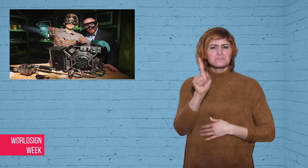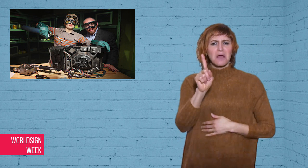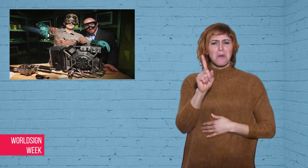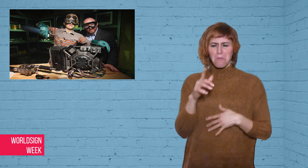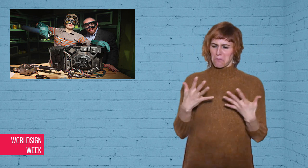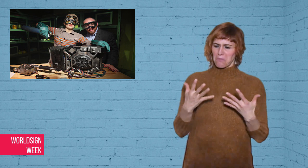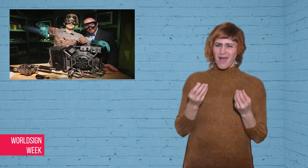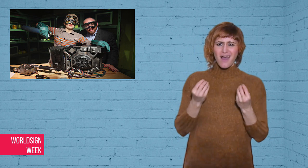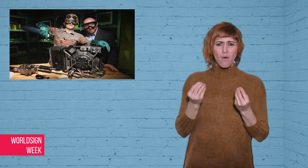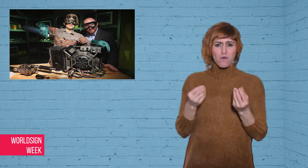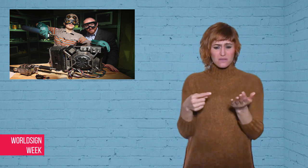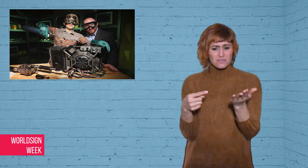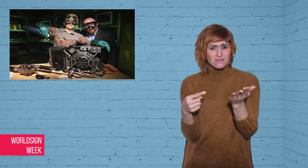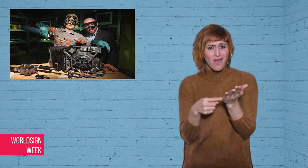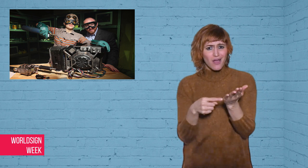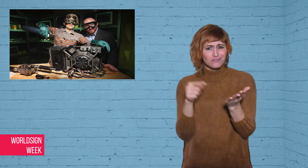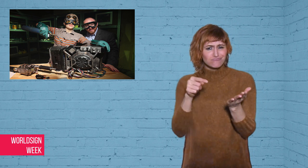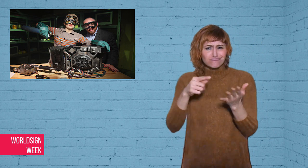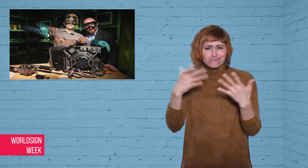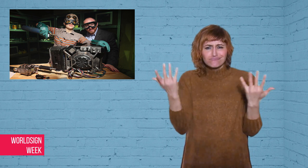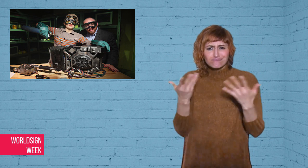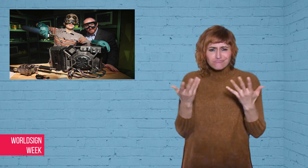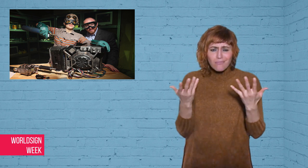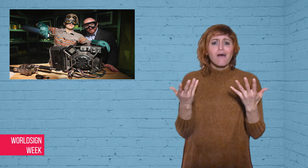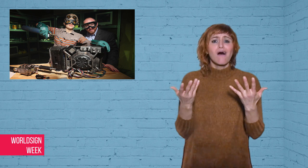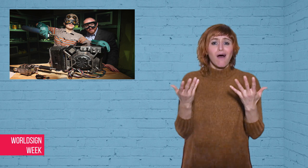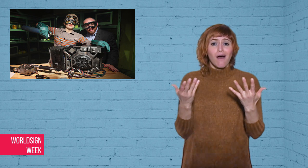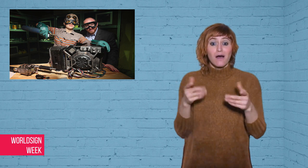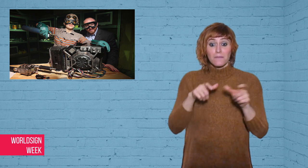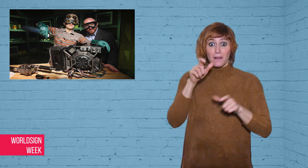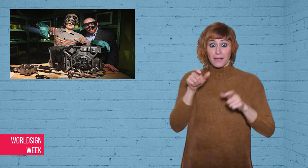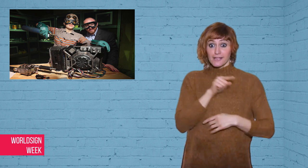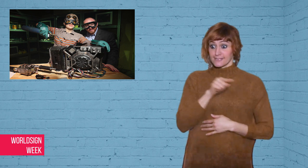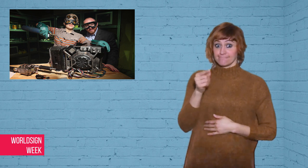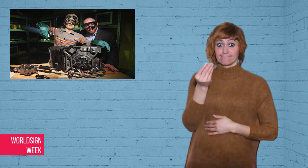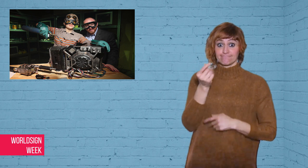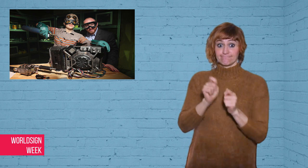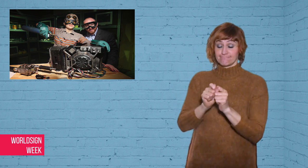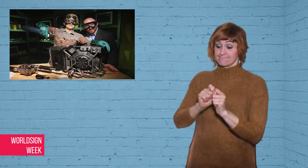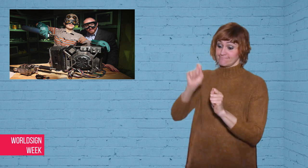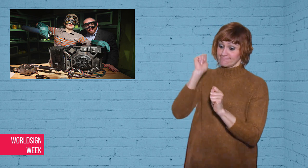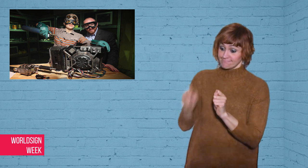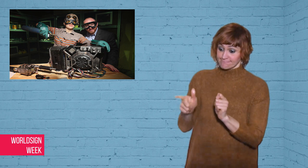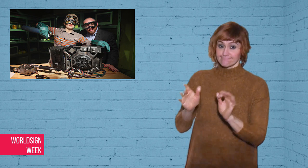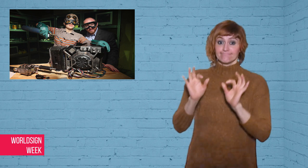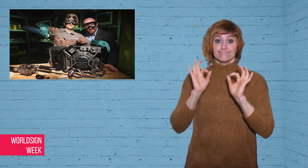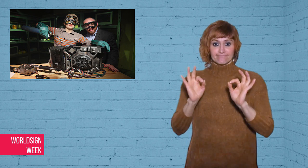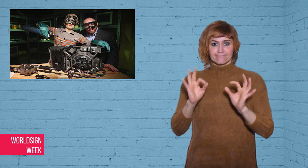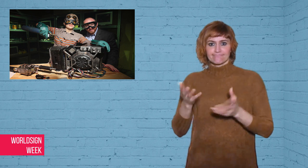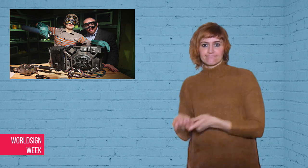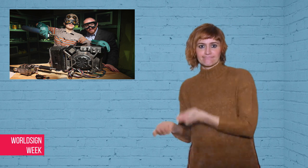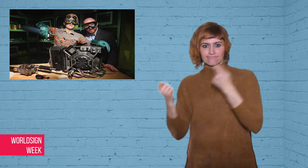on the hidden VR computer and wear their